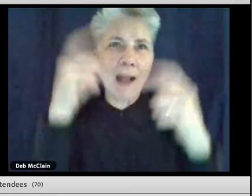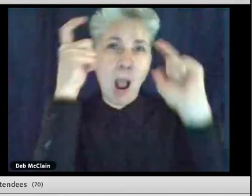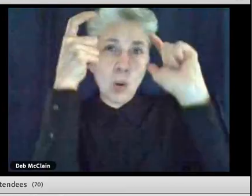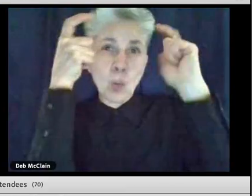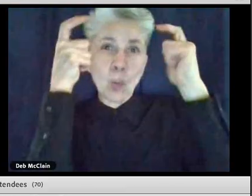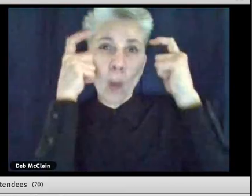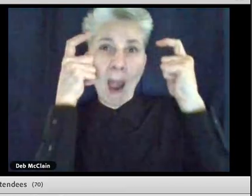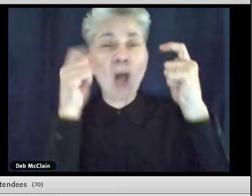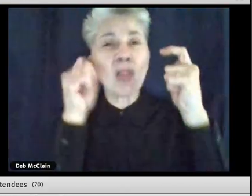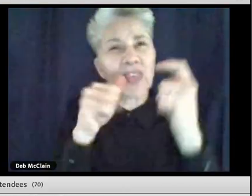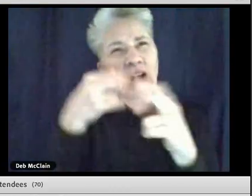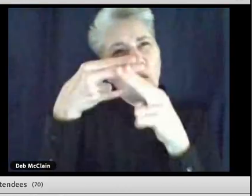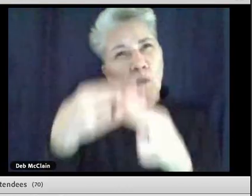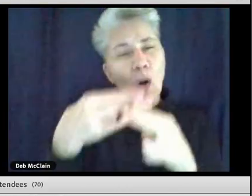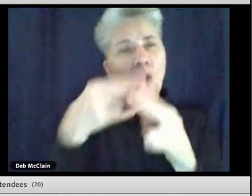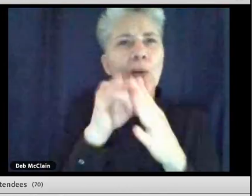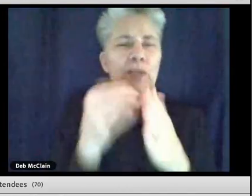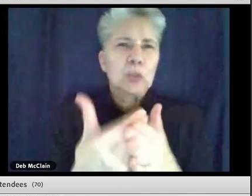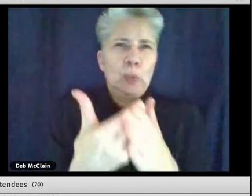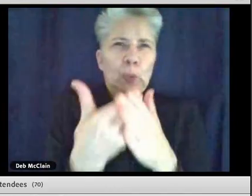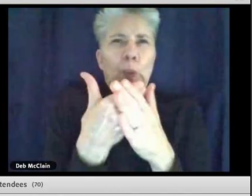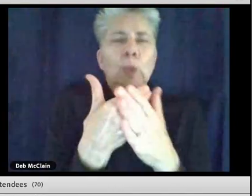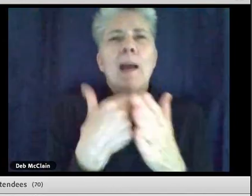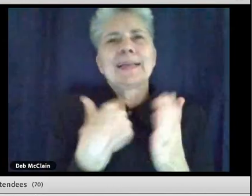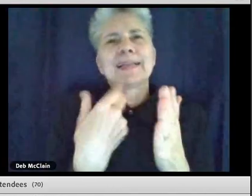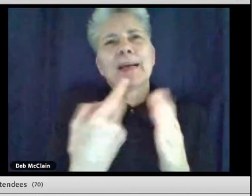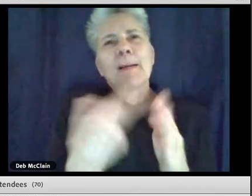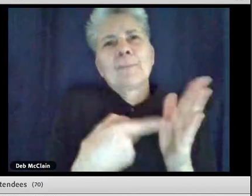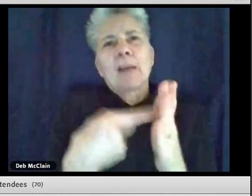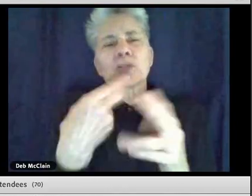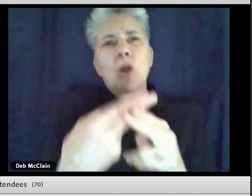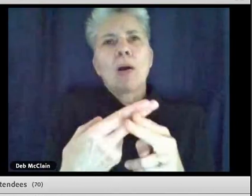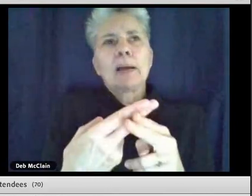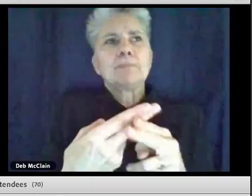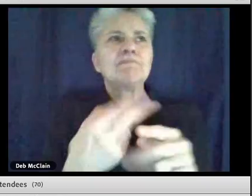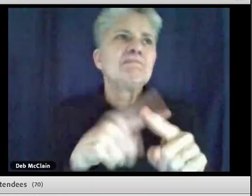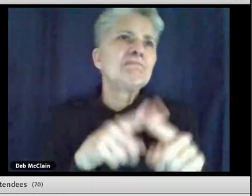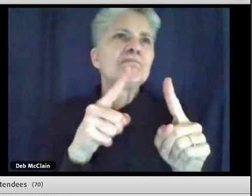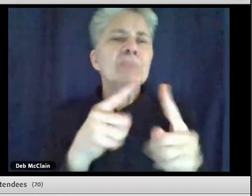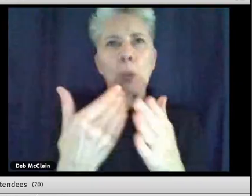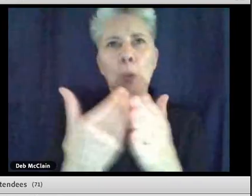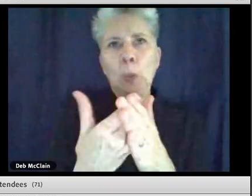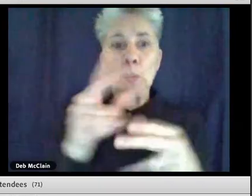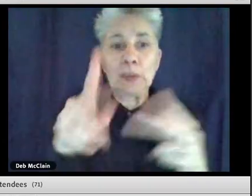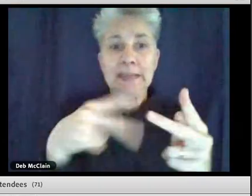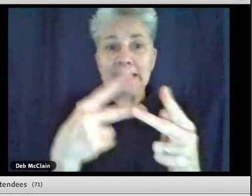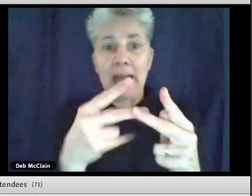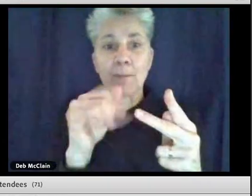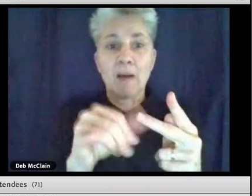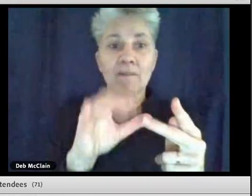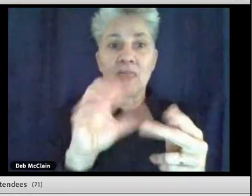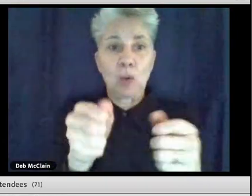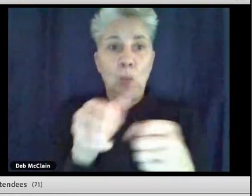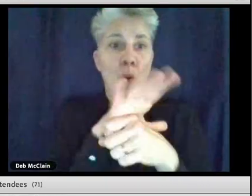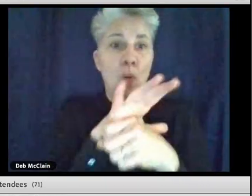and so this was a new, and they sometimes call it novel because it was a brand-new form of this coronavirus,